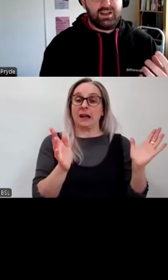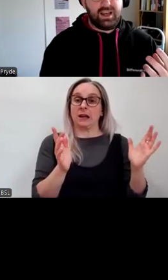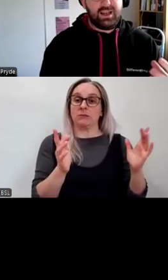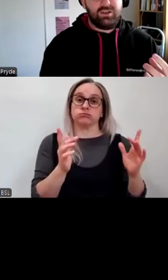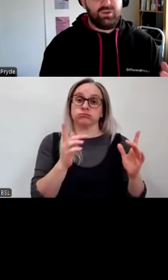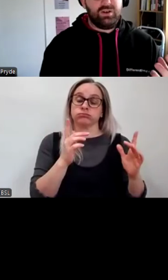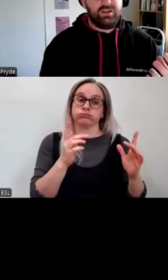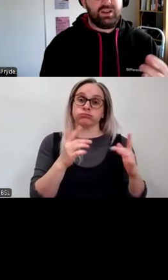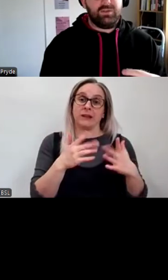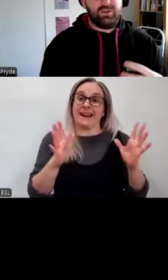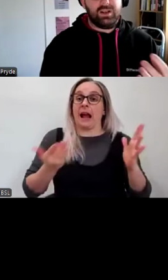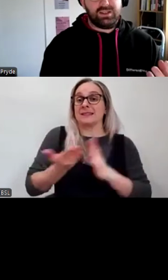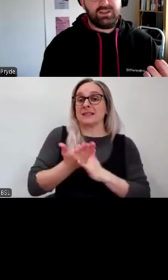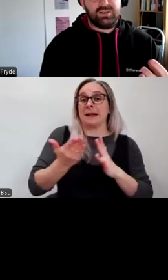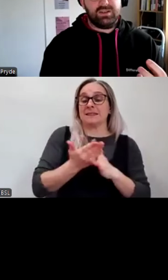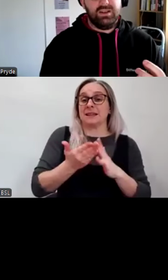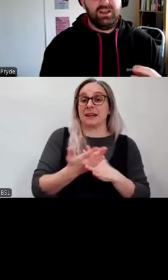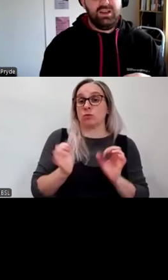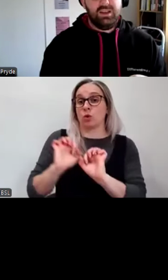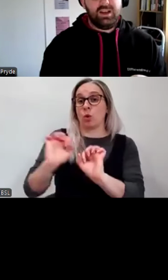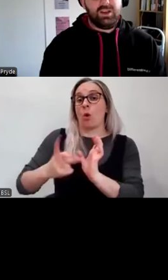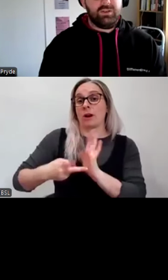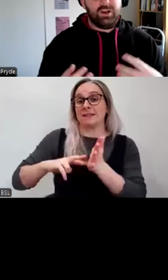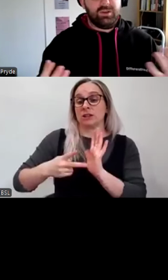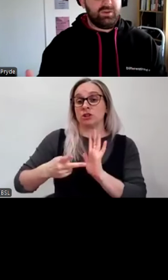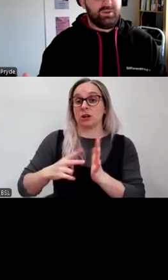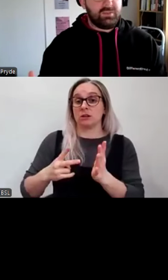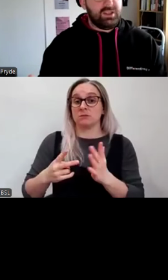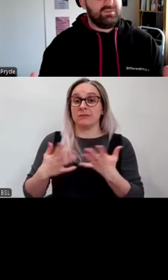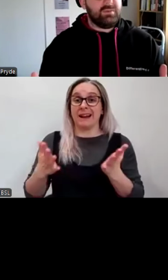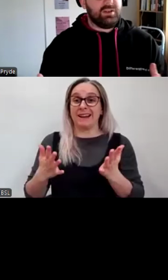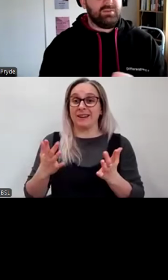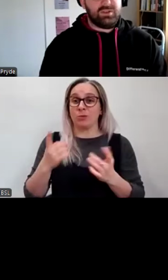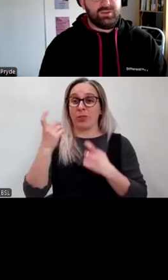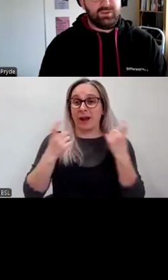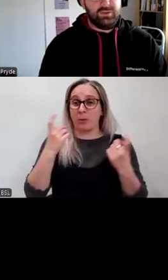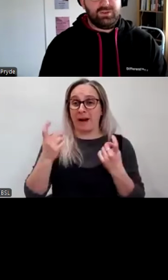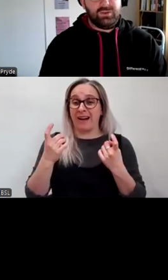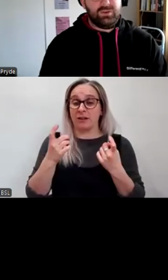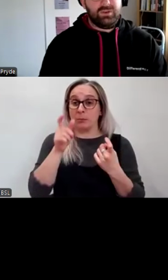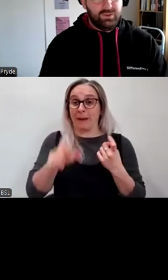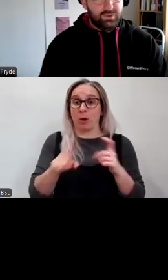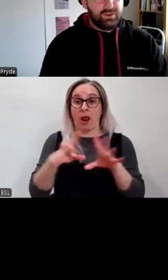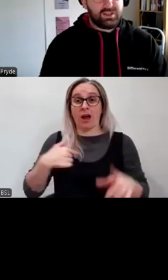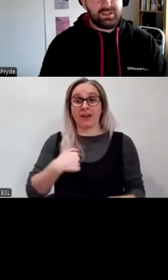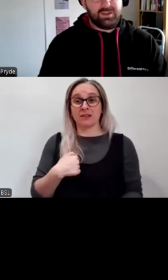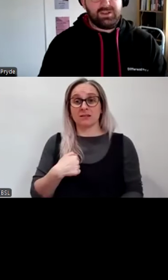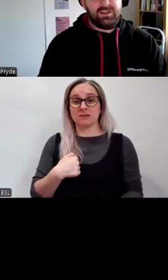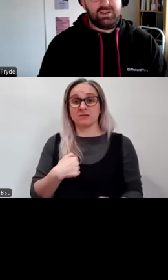at your organizations, have you ever thought about people like me when it comes to accessibility?